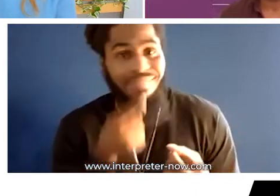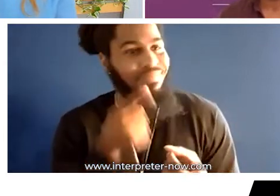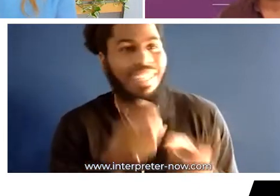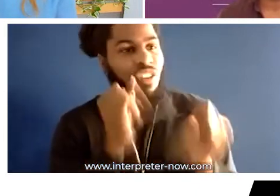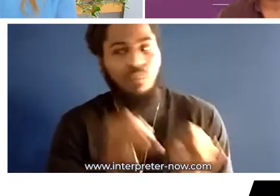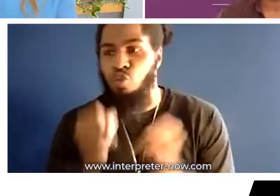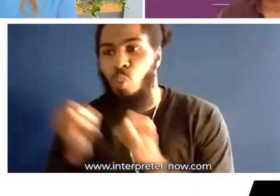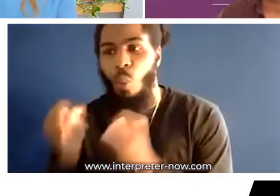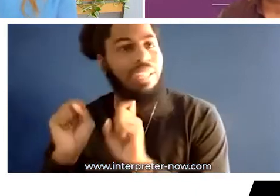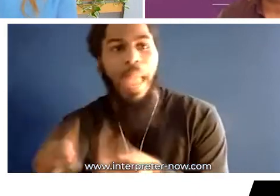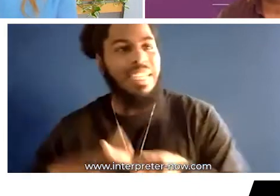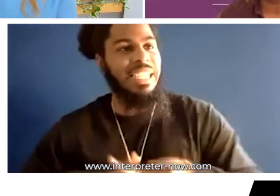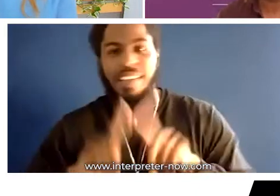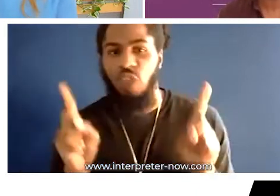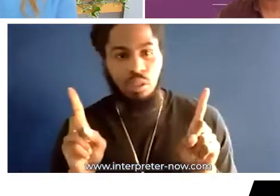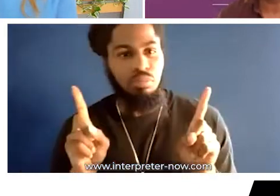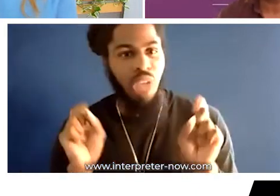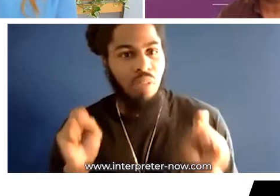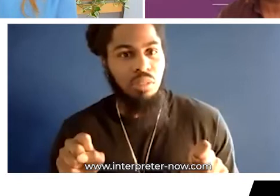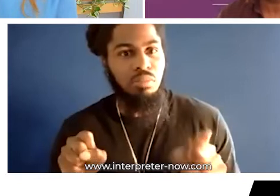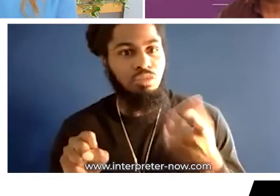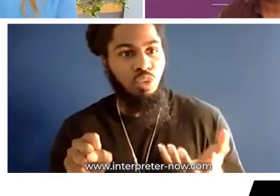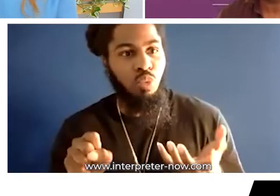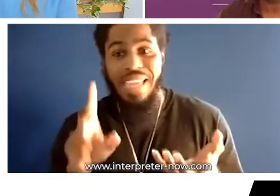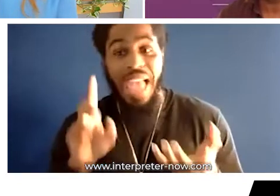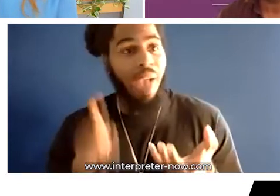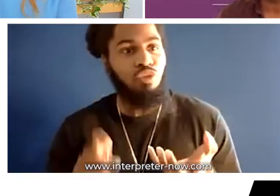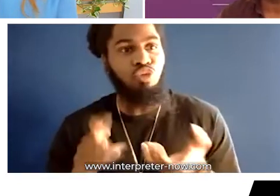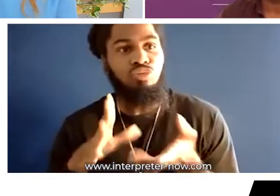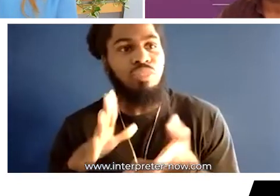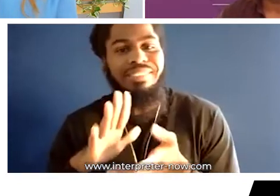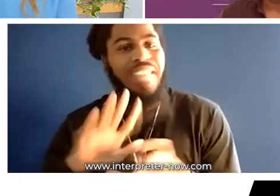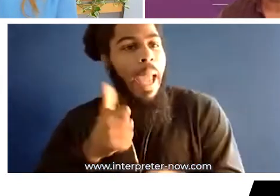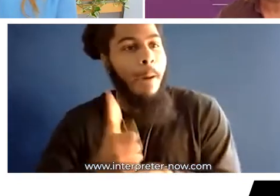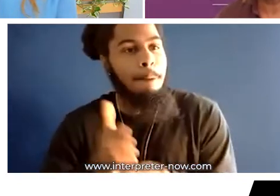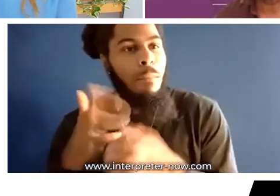And that's where we may need to think about individualized plans to help ensure that everyone